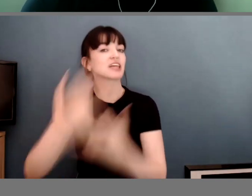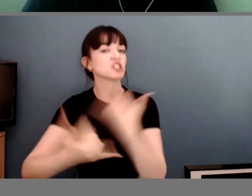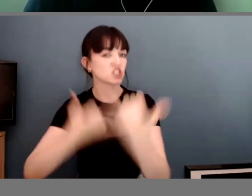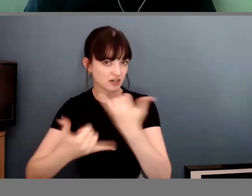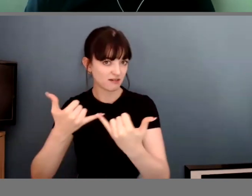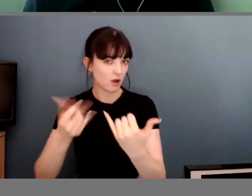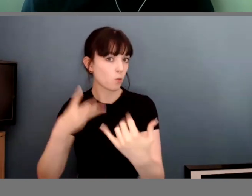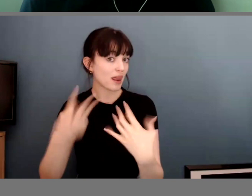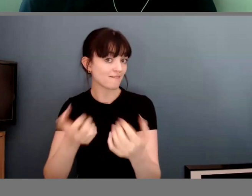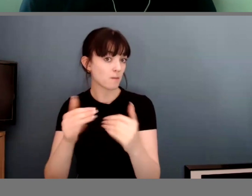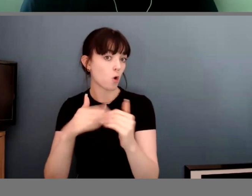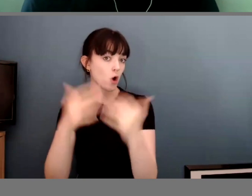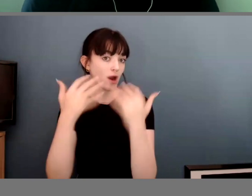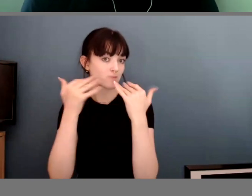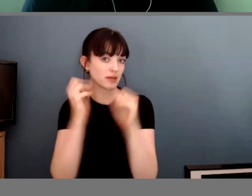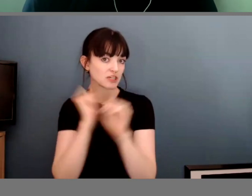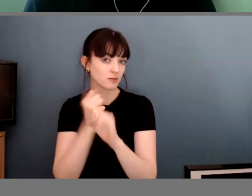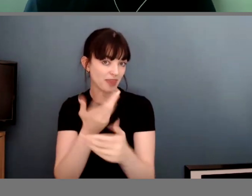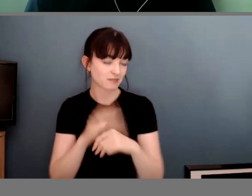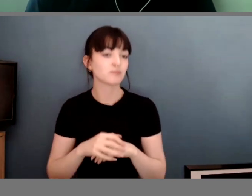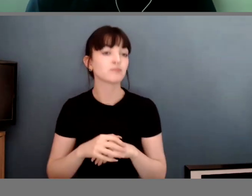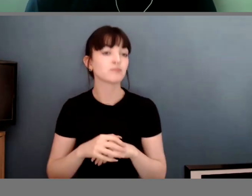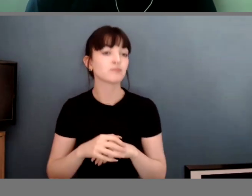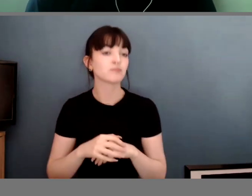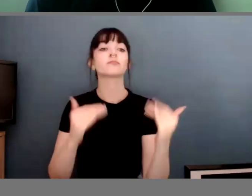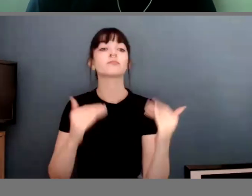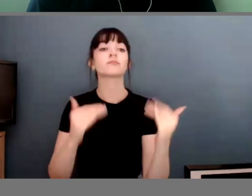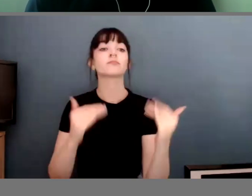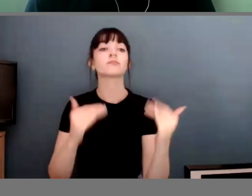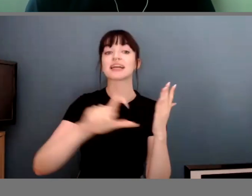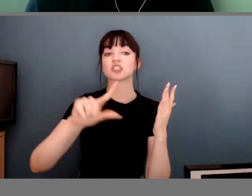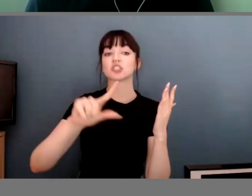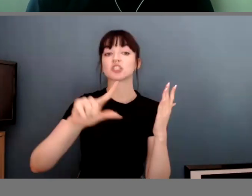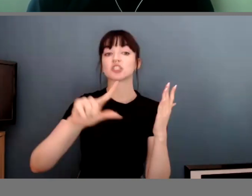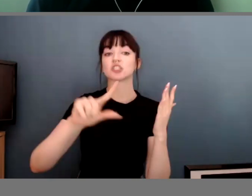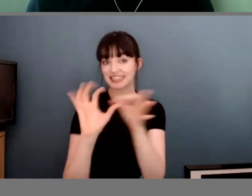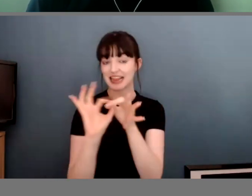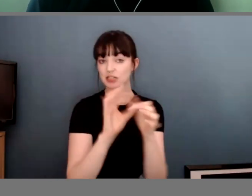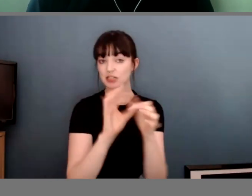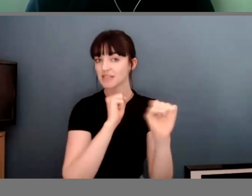So section 26 of the Disability Act covers services. And this is interesting when you look at